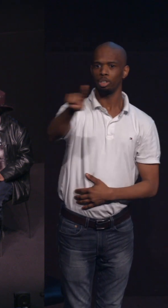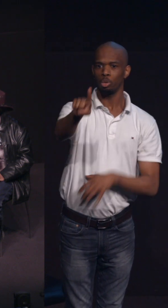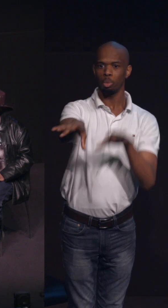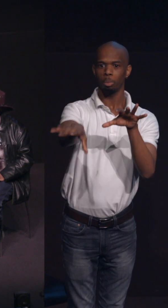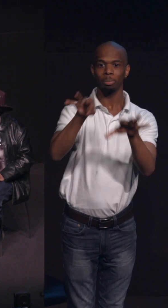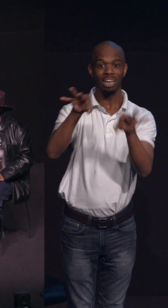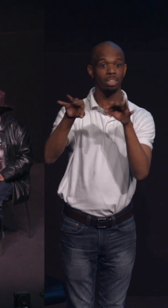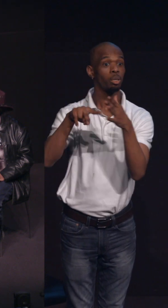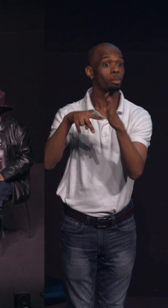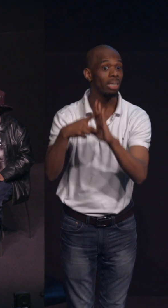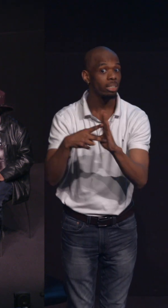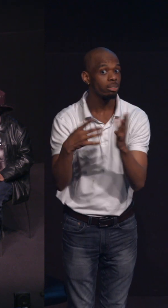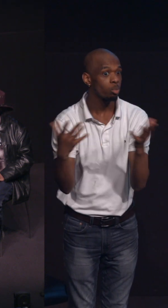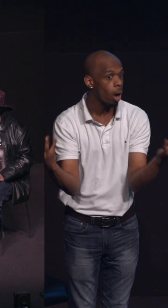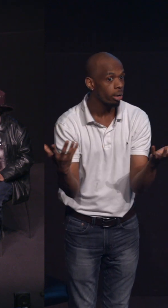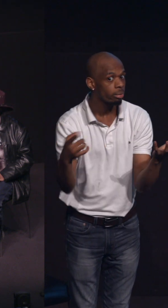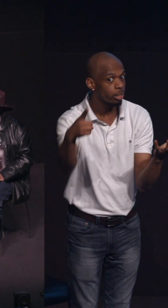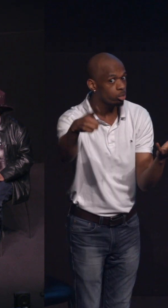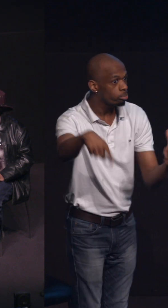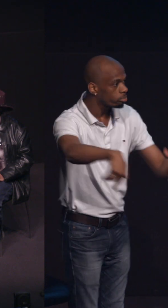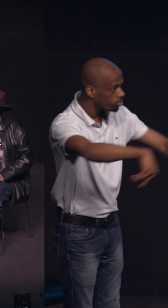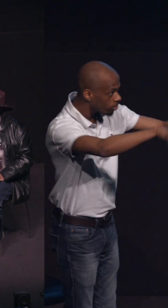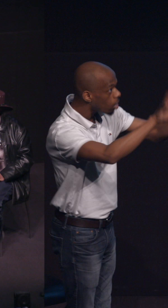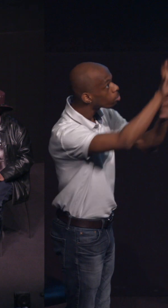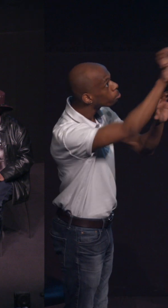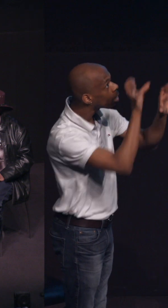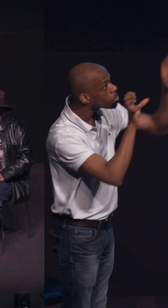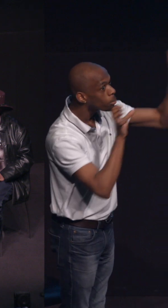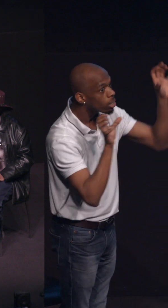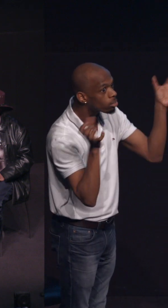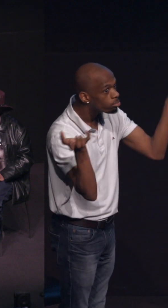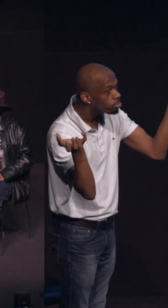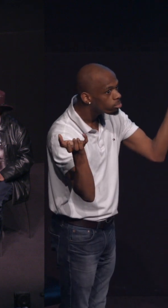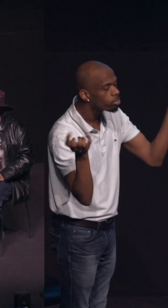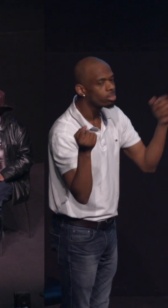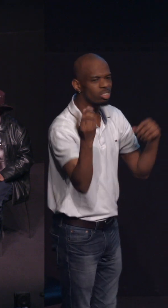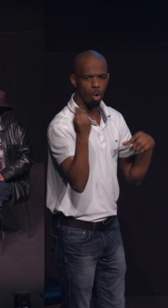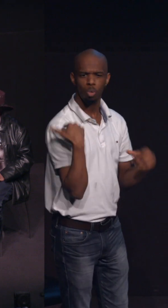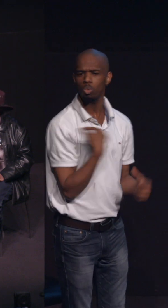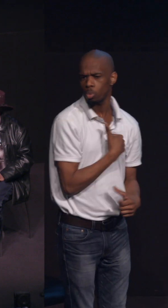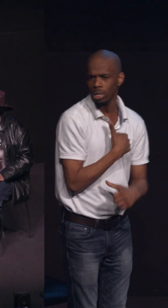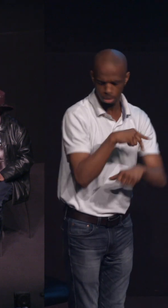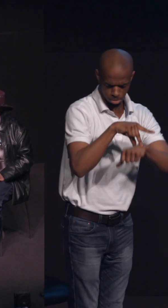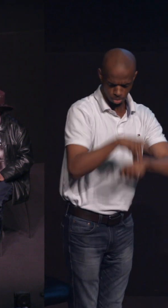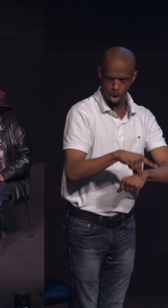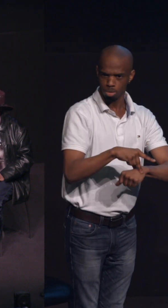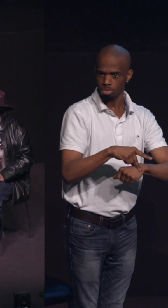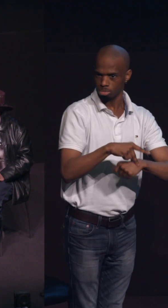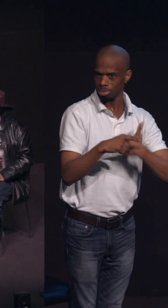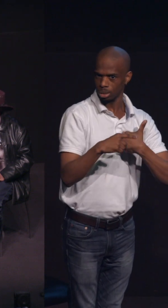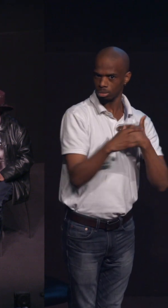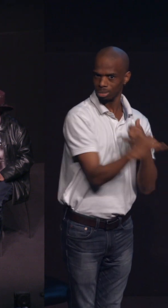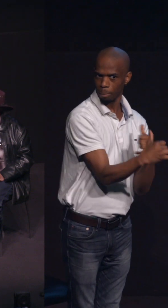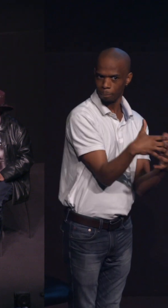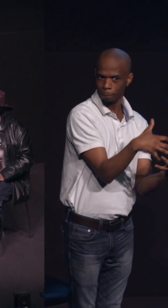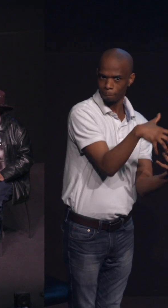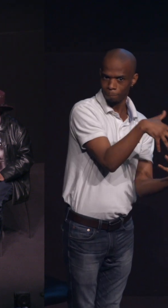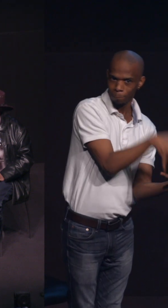question of, you know, we are nature working. Like, we are the earth. So, being in Sonoma County, teaching permaculture